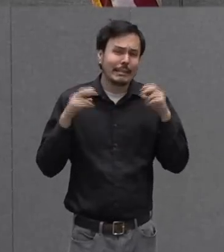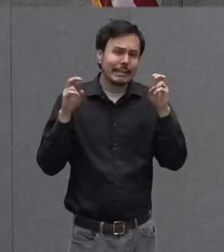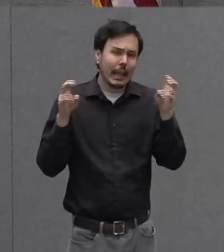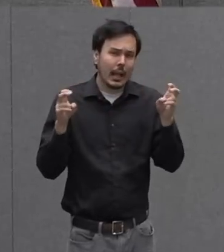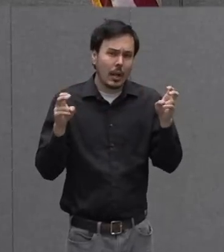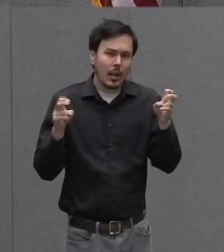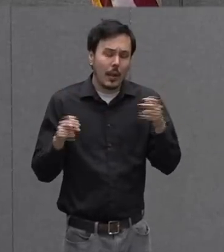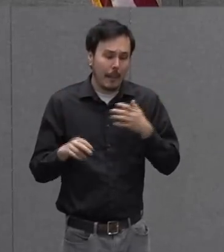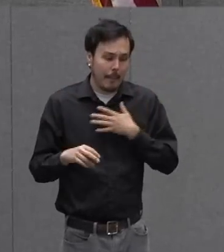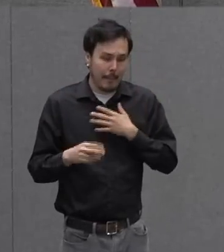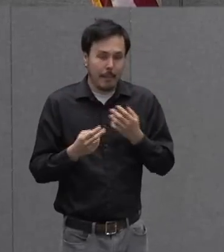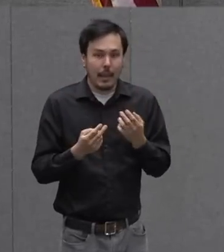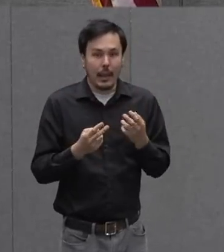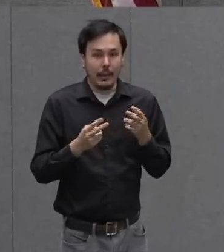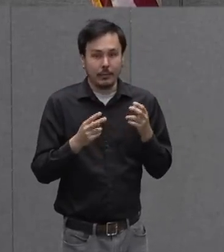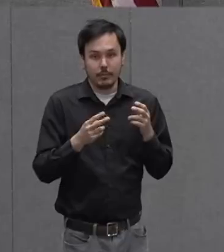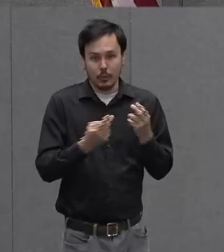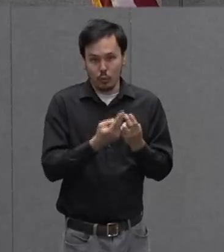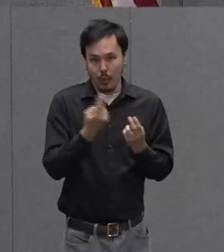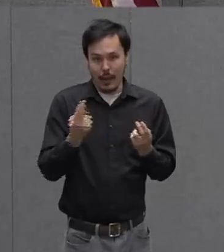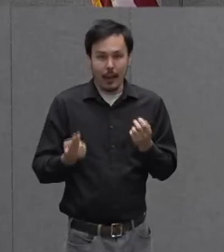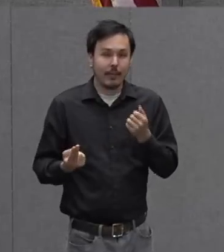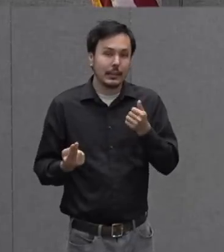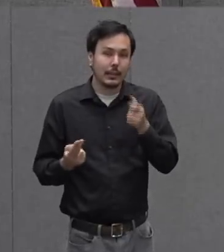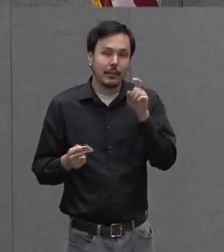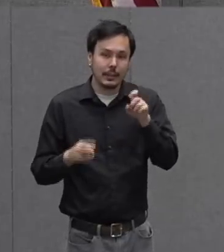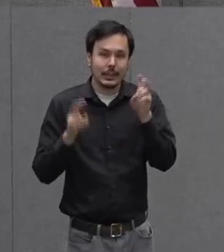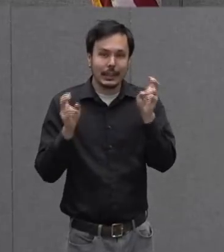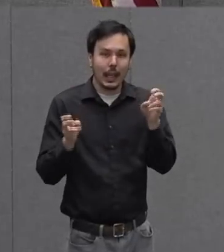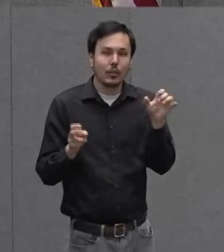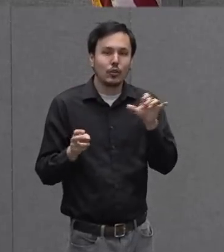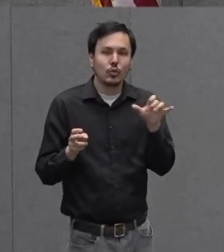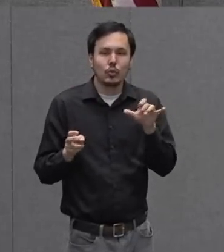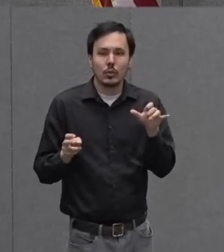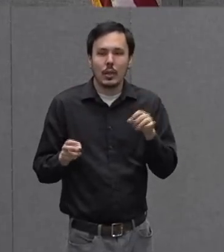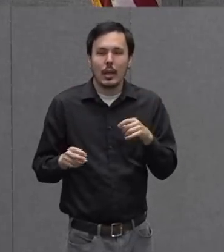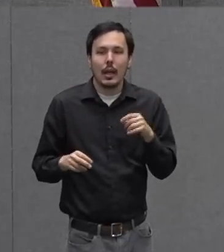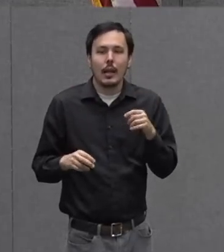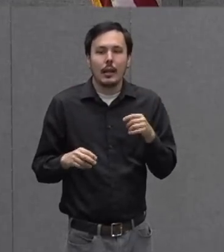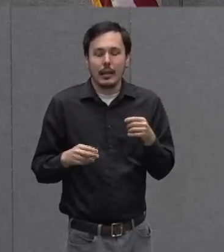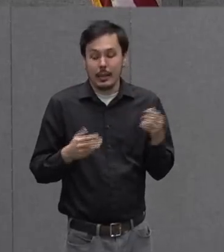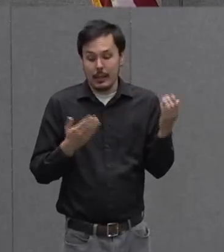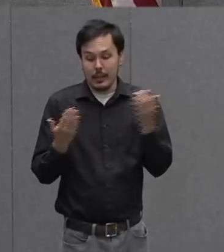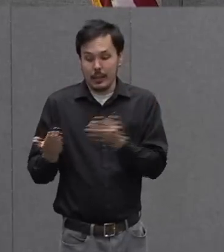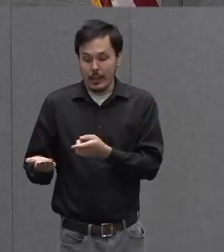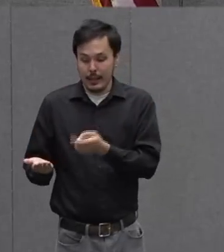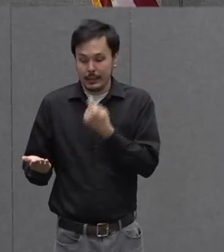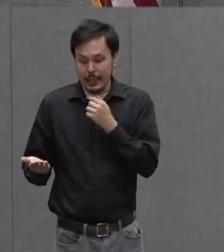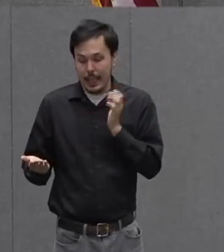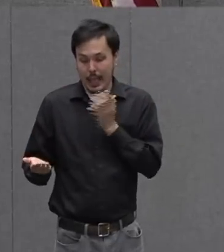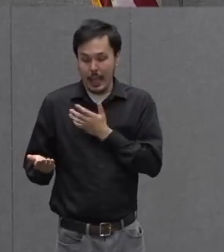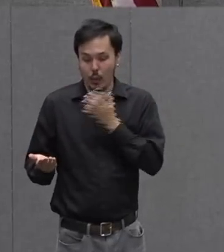my graph needs a title at the top. And on here I said "our guesses," but another word for guess would be estimate.